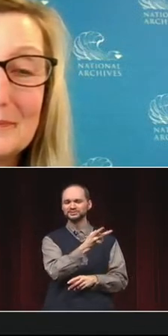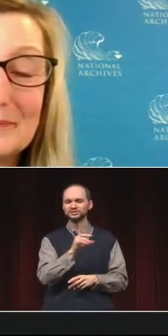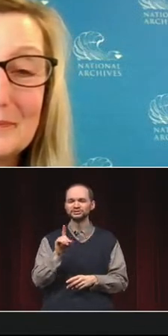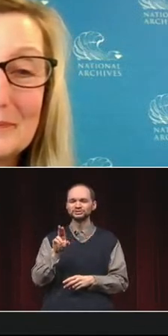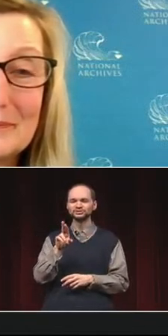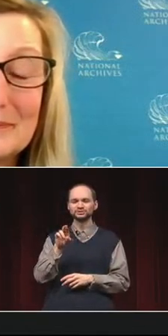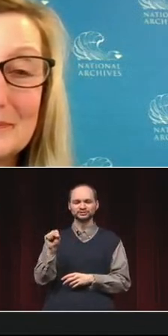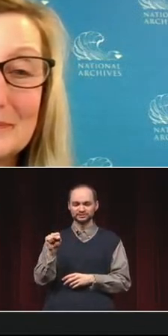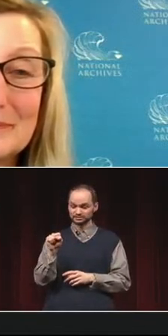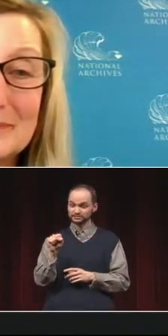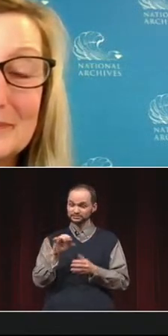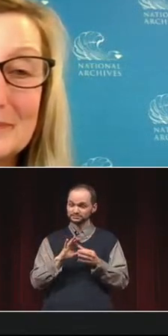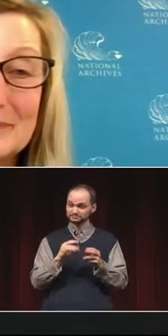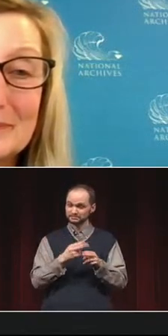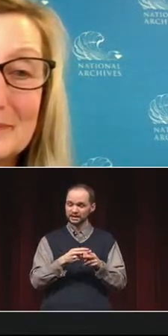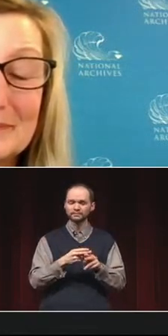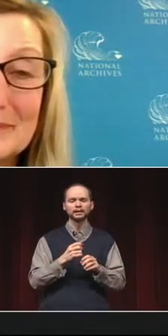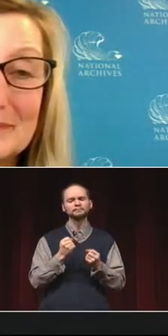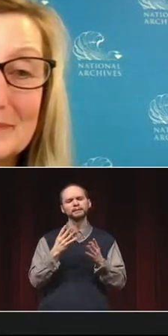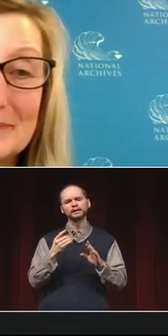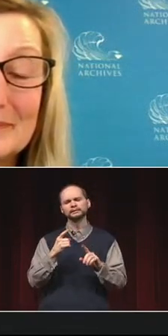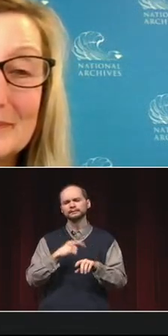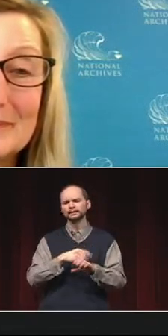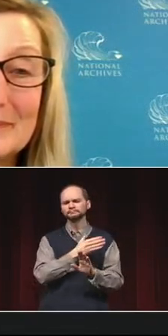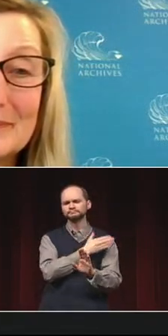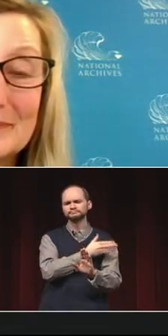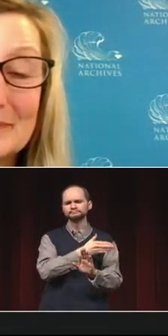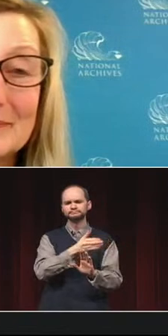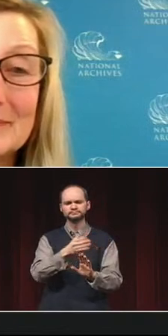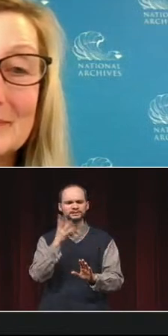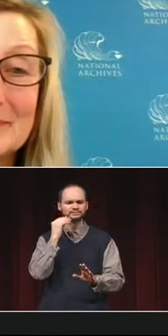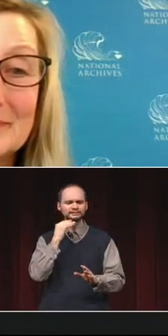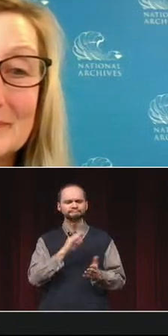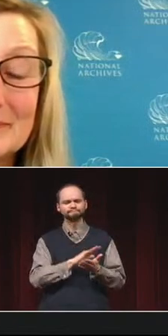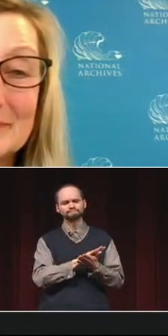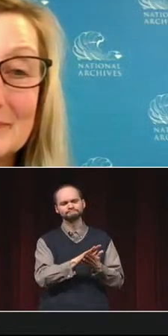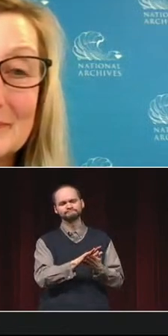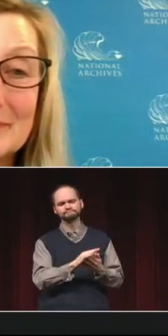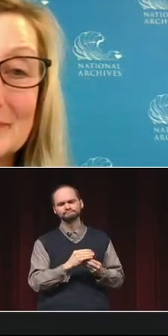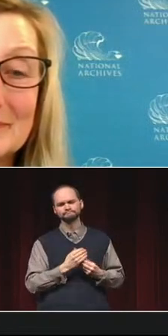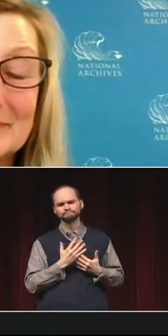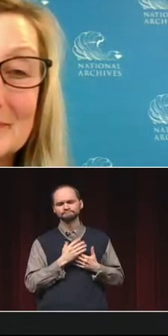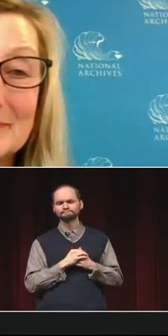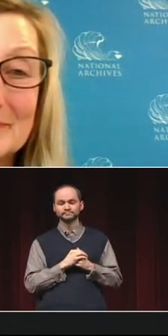many times. But the Durrs, one of my dearest friends. I worked as a housekeeper in his house,